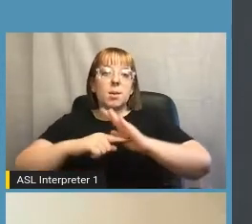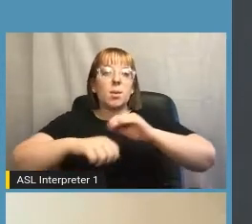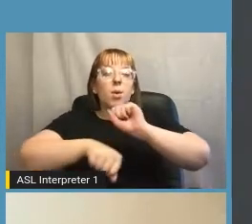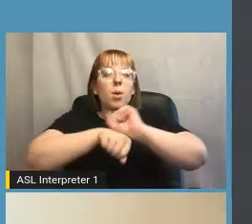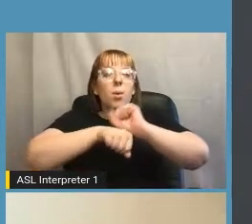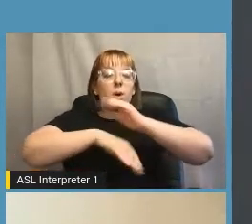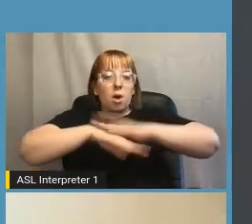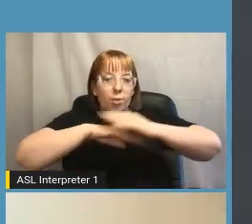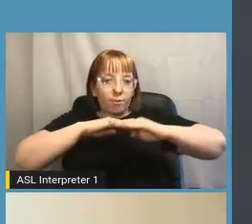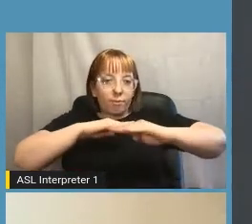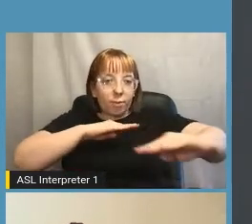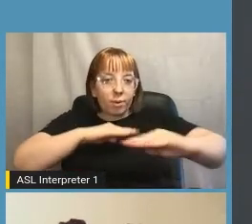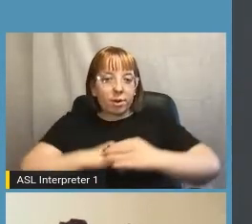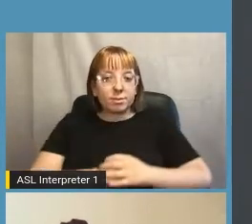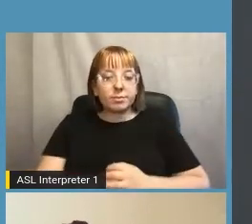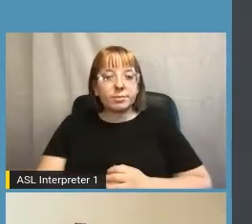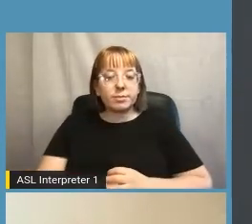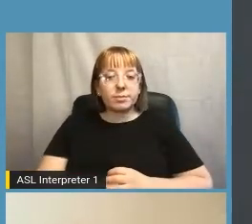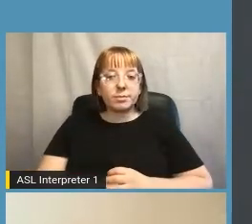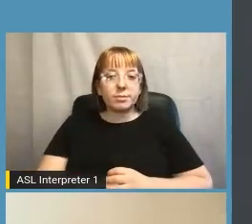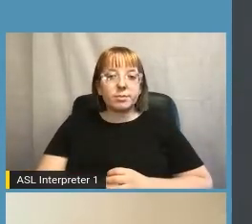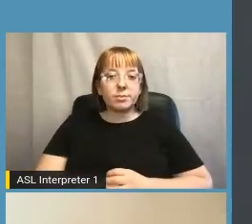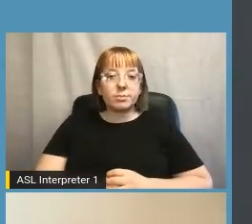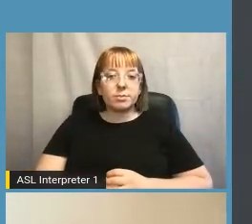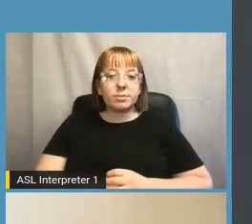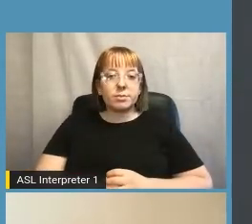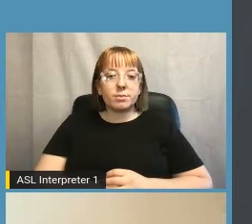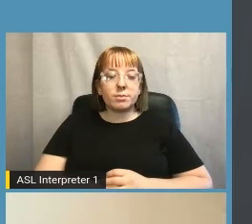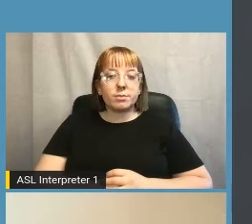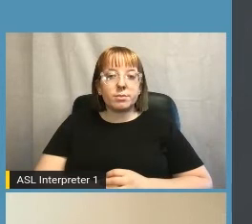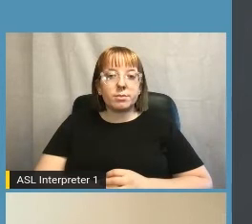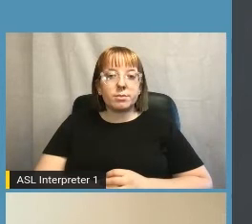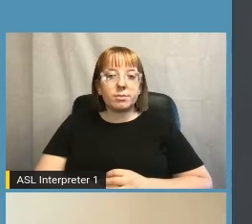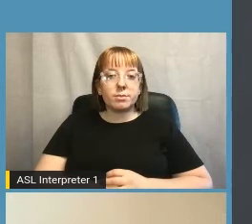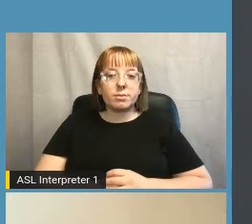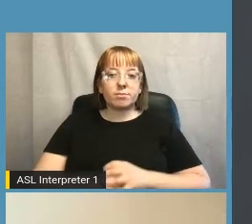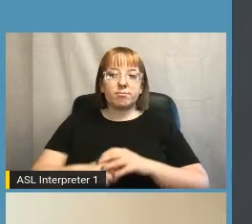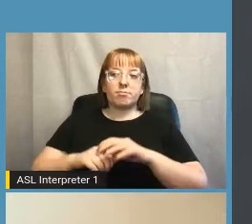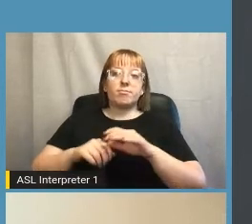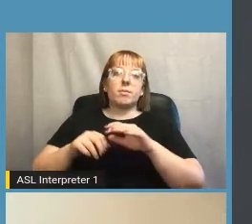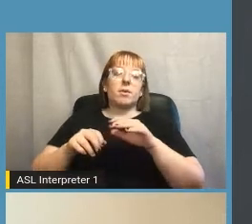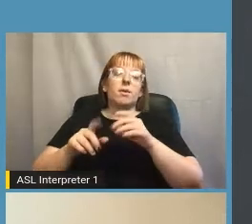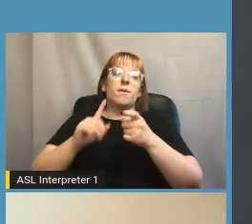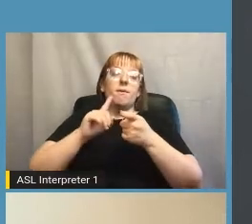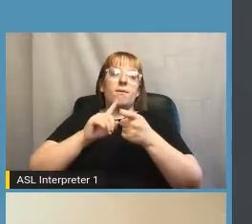of these templates that you could uh get from const matrix you can actually create art um